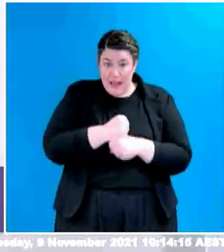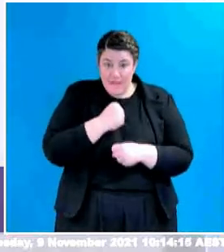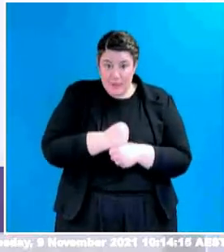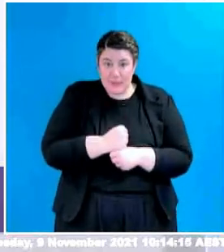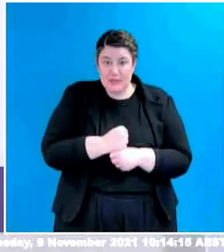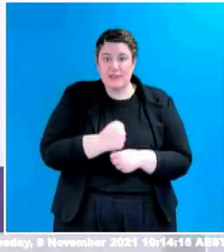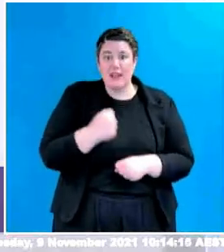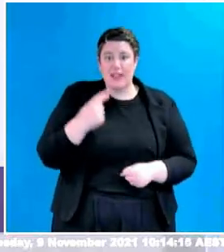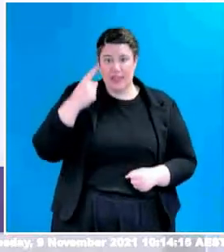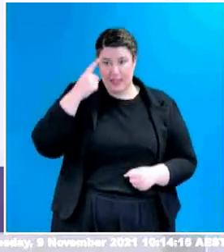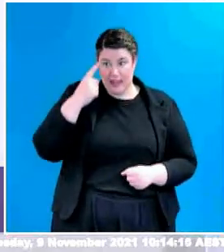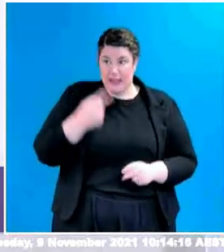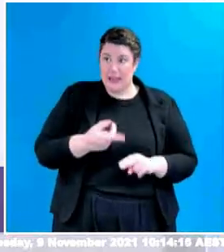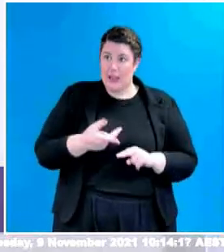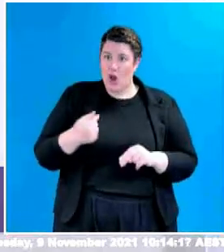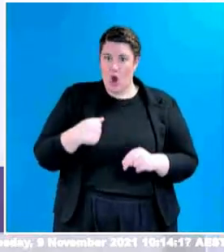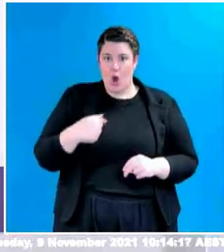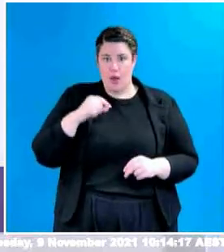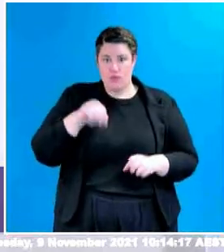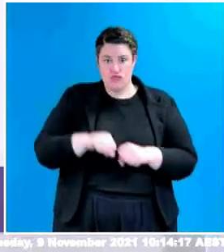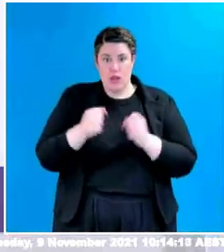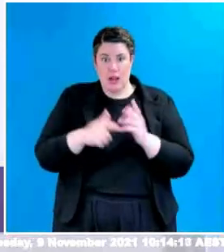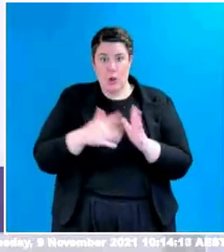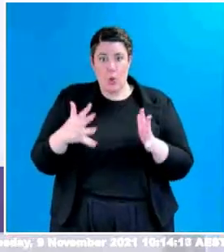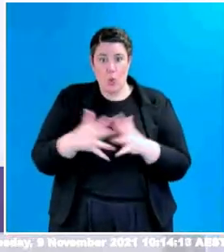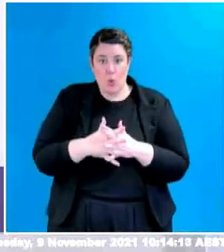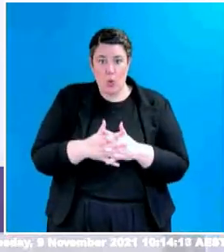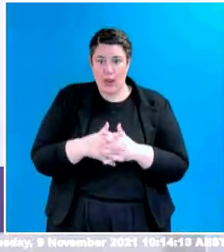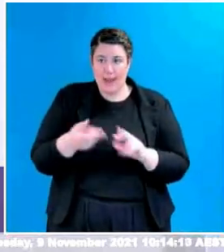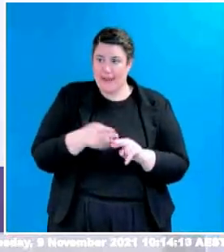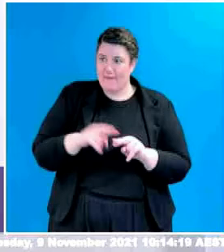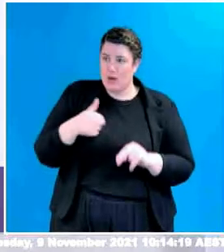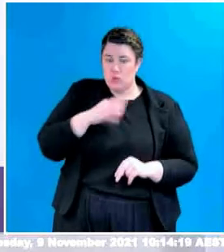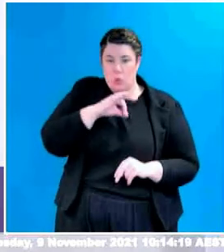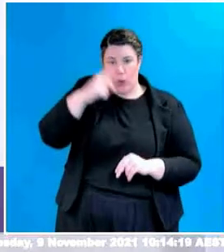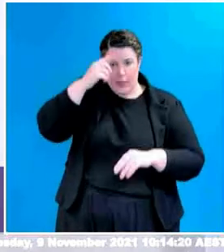be acting unlawfully if they didn't act compatibly with human rights?